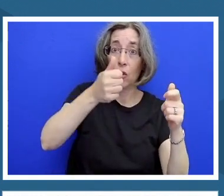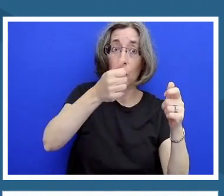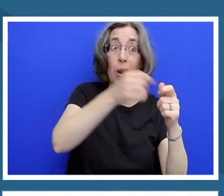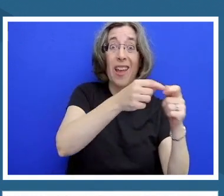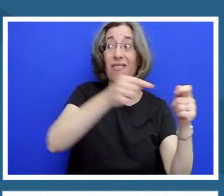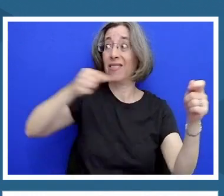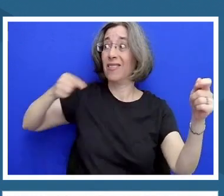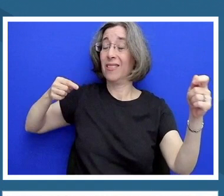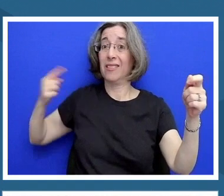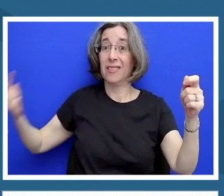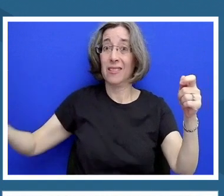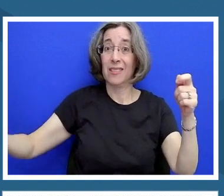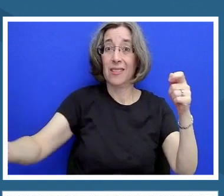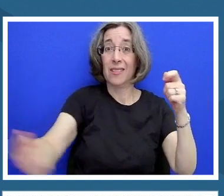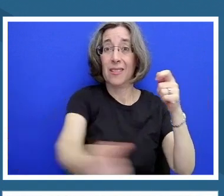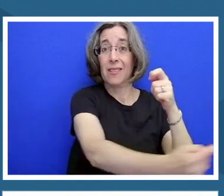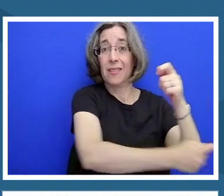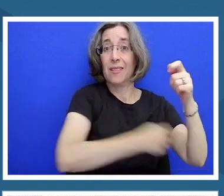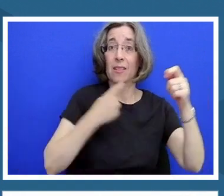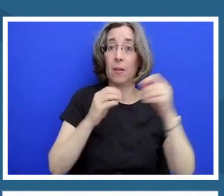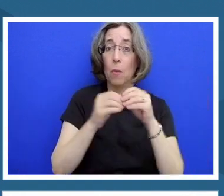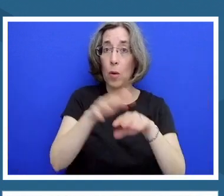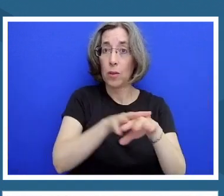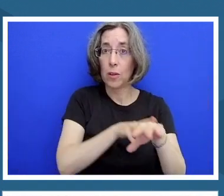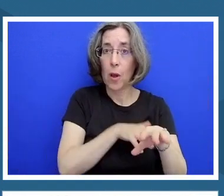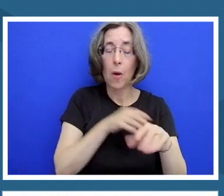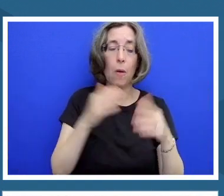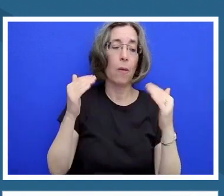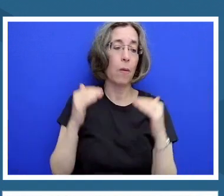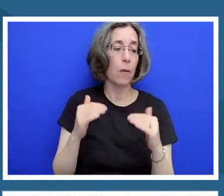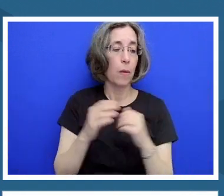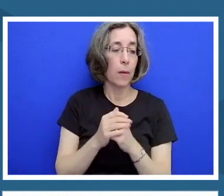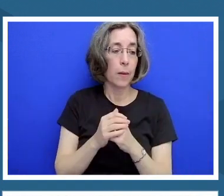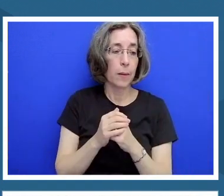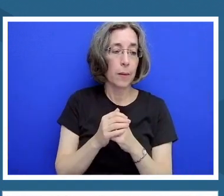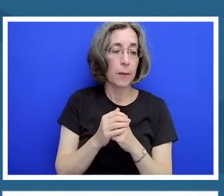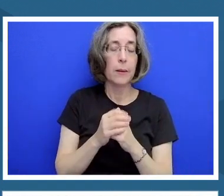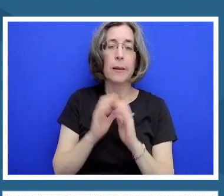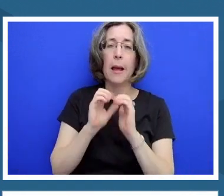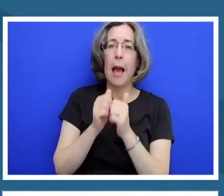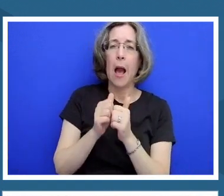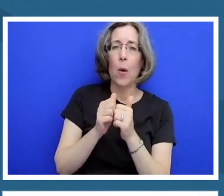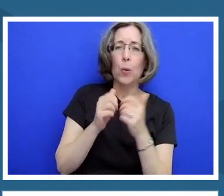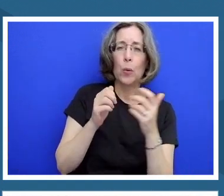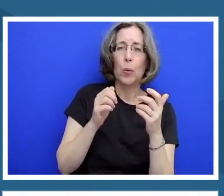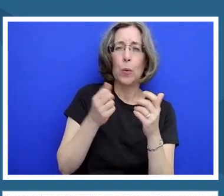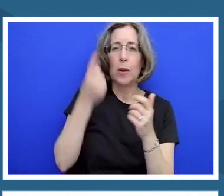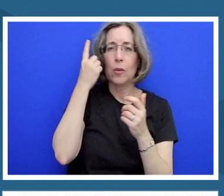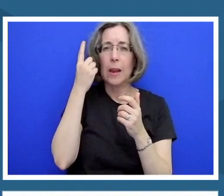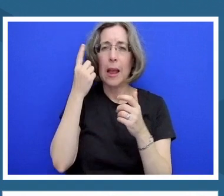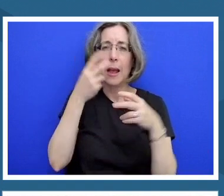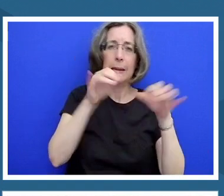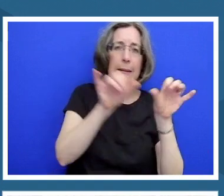proportion and kind of interpreting doing proportional thinking to